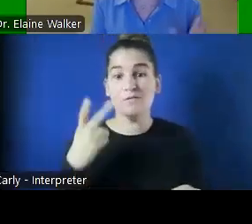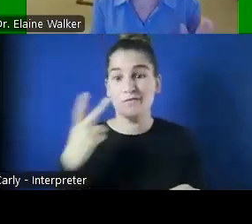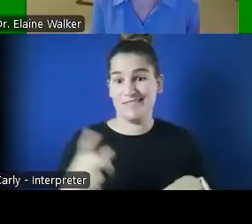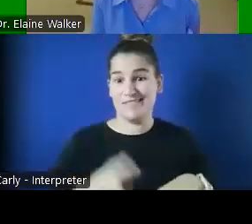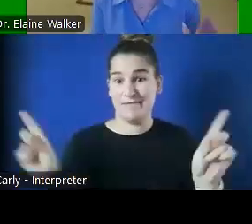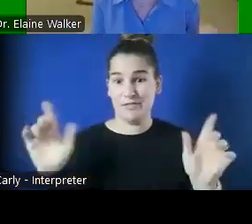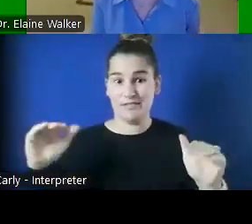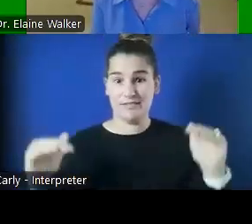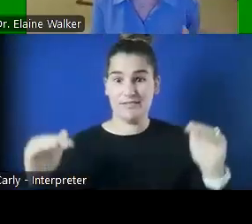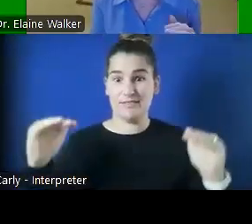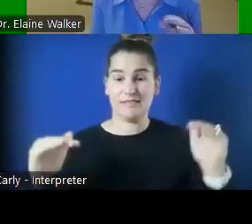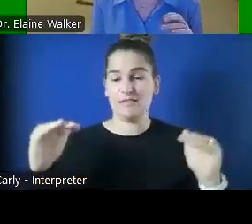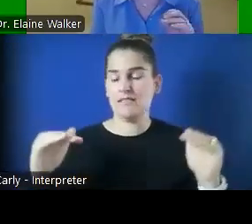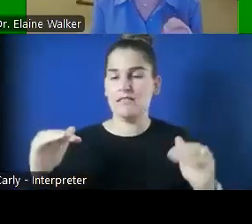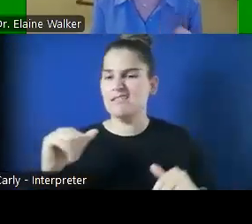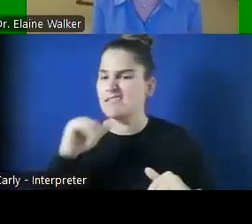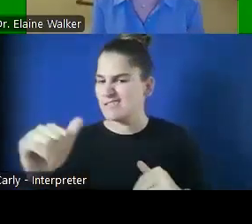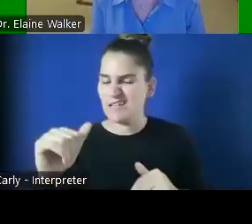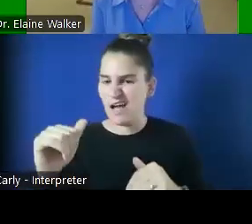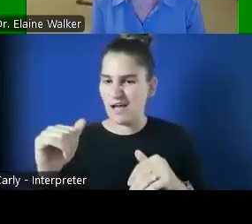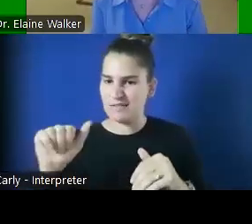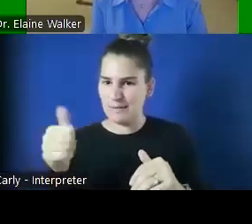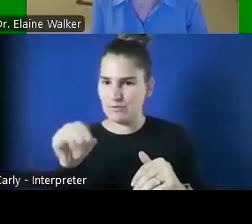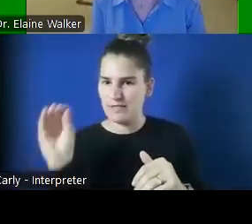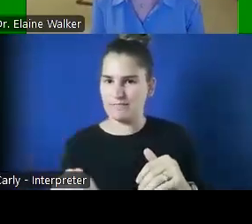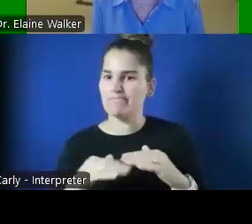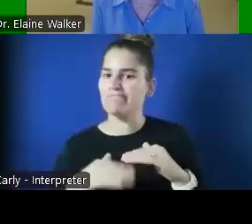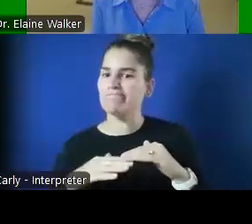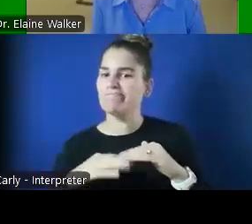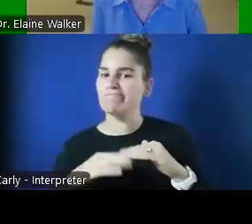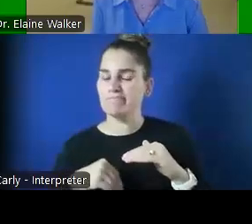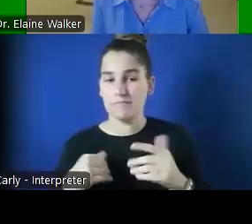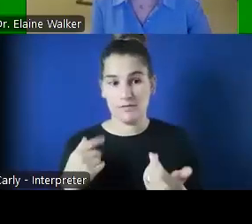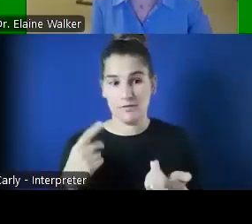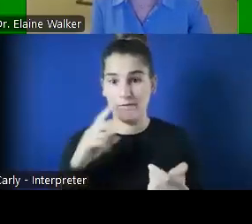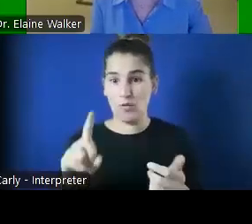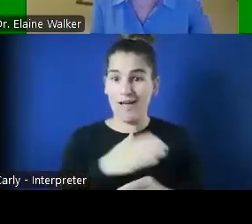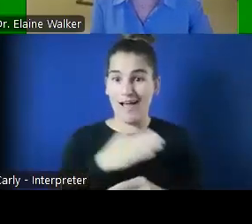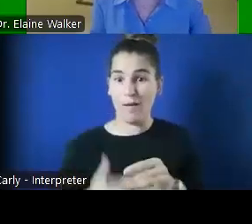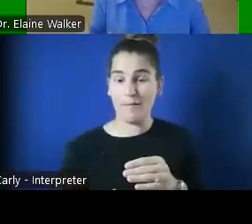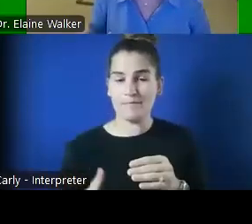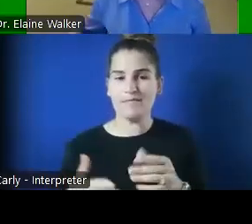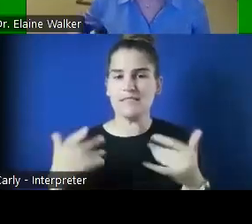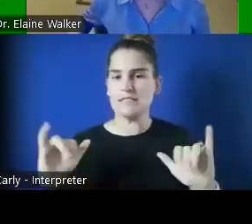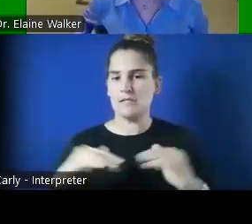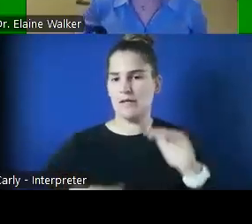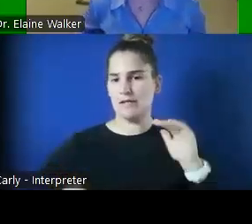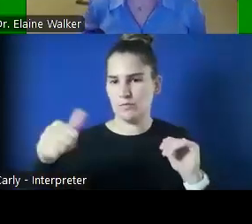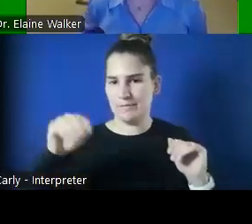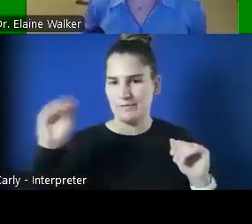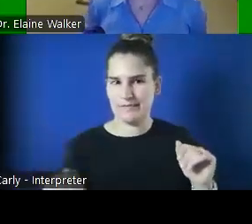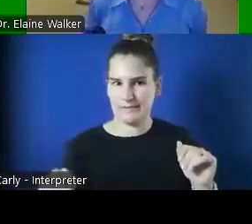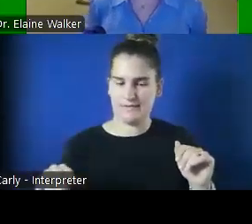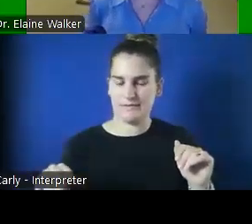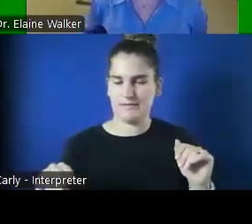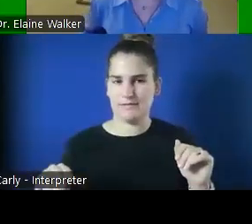10% so the proportion of variance in psychotic outcomes explained by polyenic risk scores um is